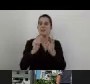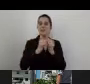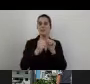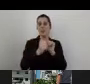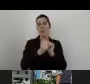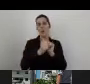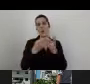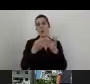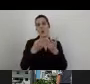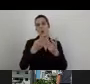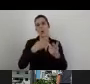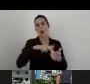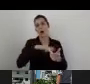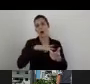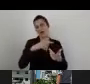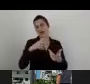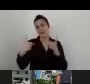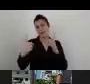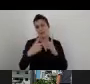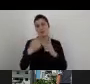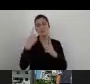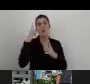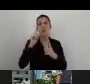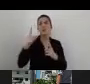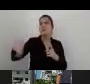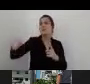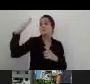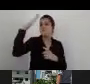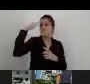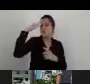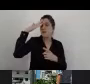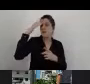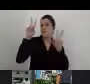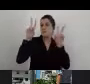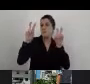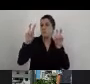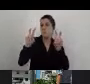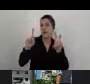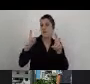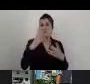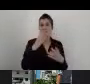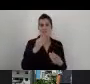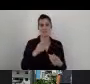I don't know how much of you're familiar with this term, but in Israel it's mandatory by law,